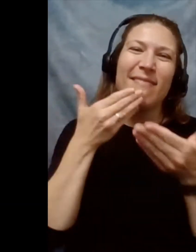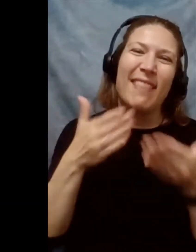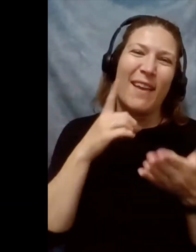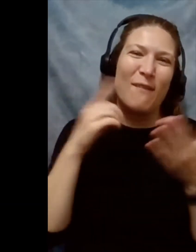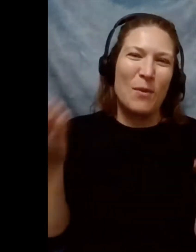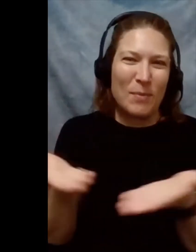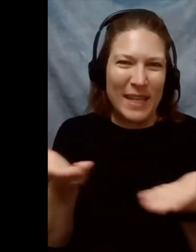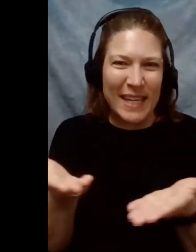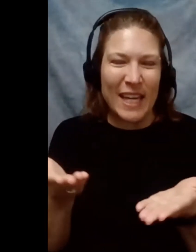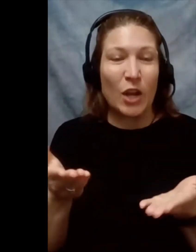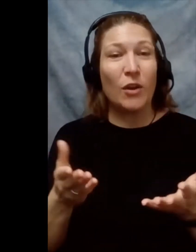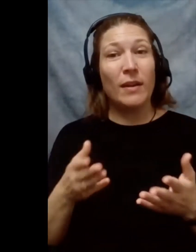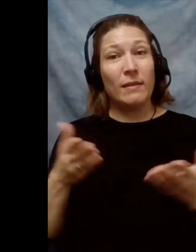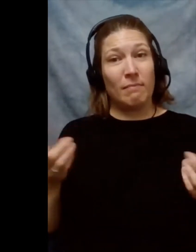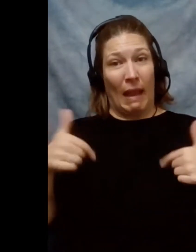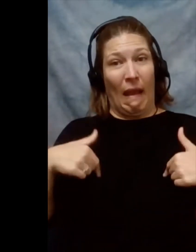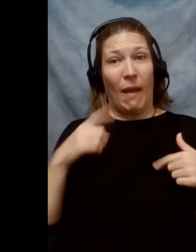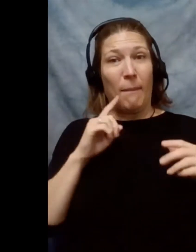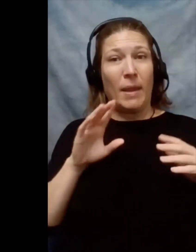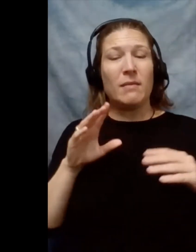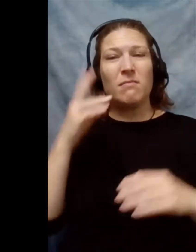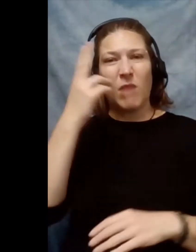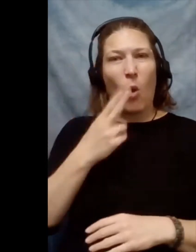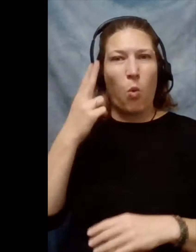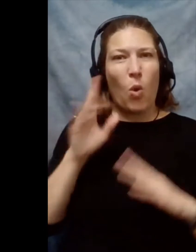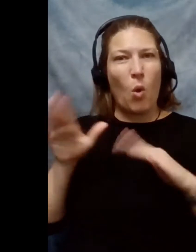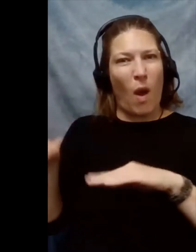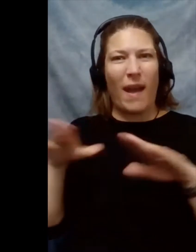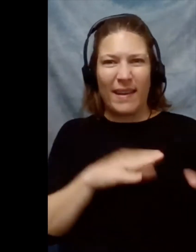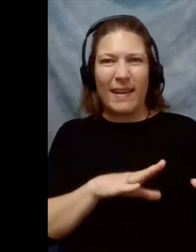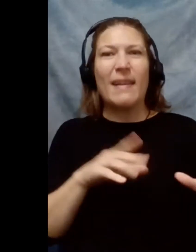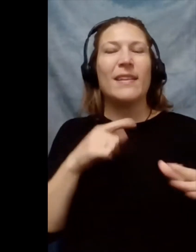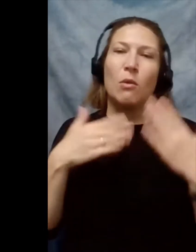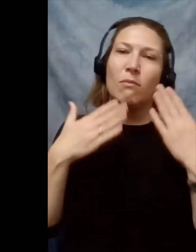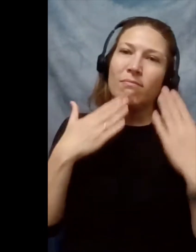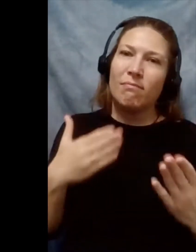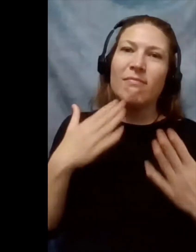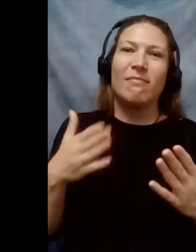morning here in hawaii so good morning or good afternoon depending upon where you are for those